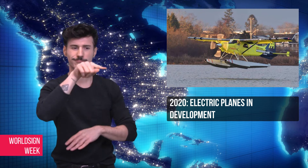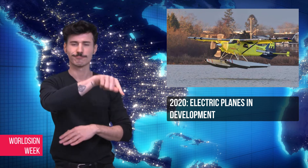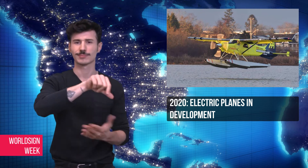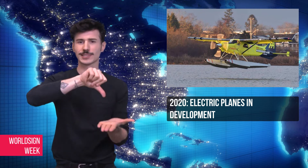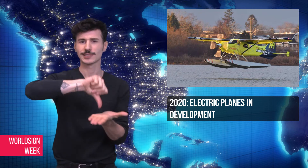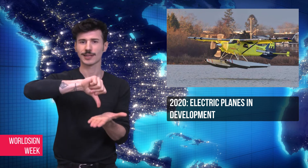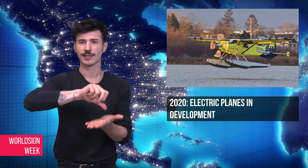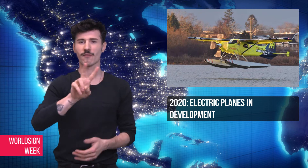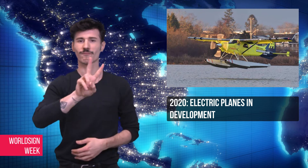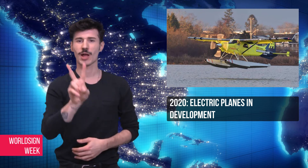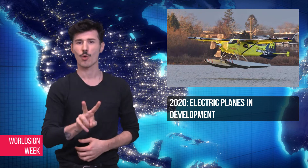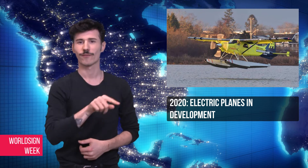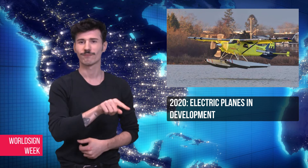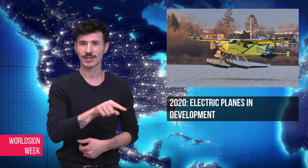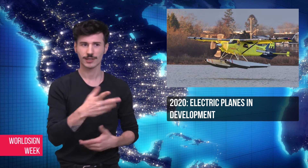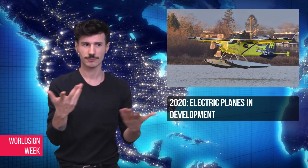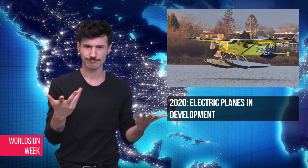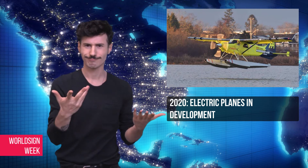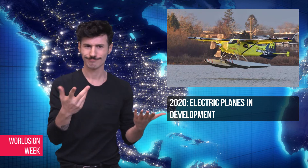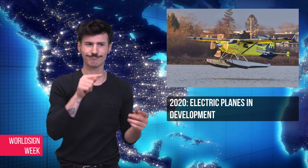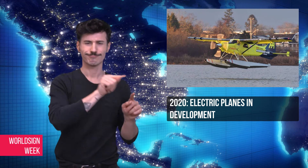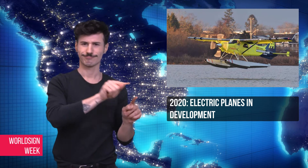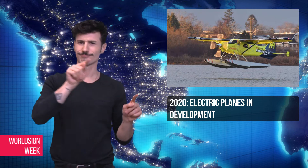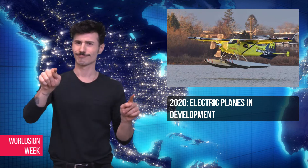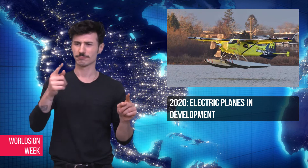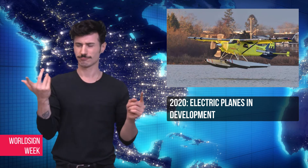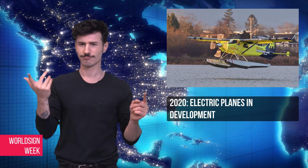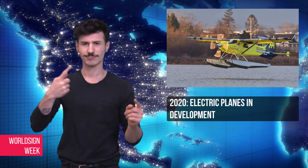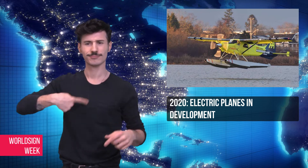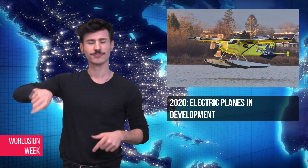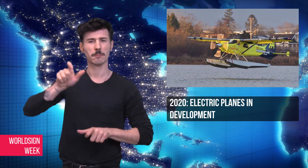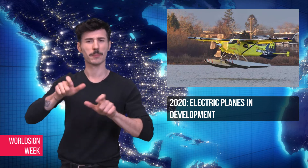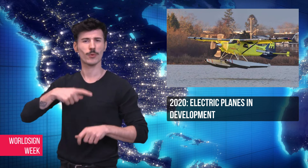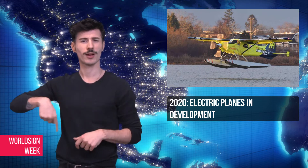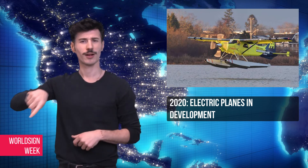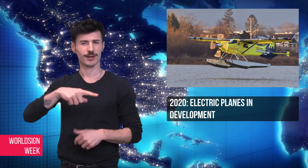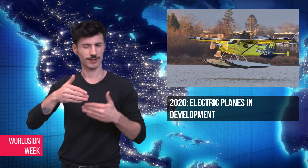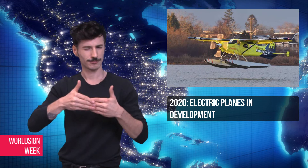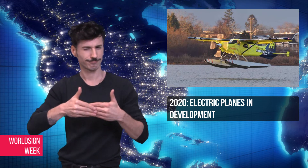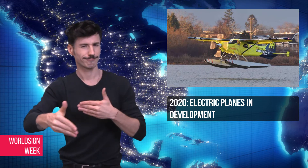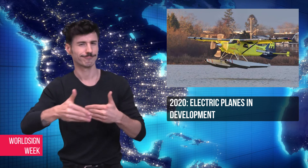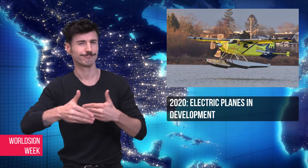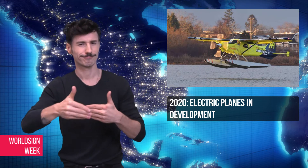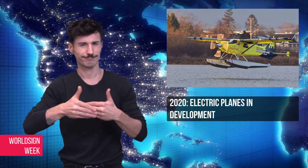This may mean it won’t be long before we see larger